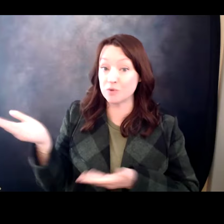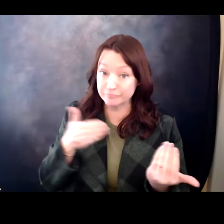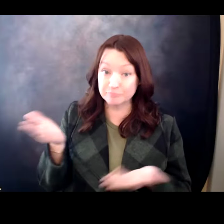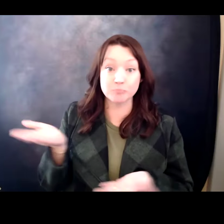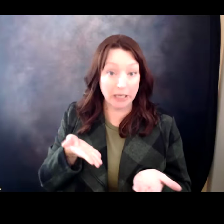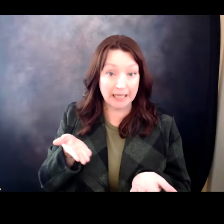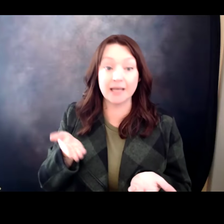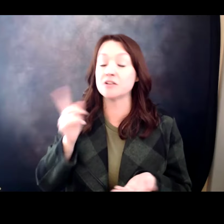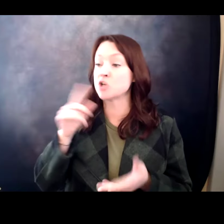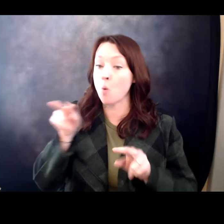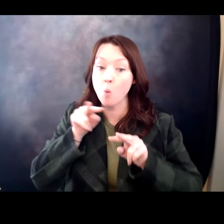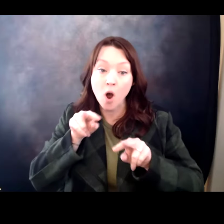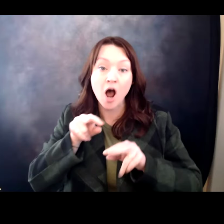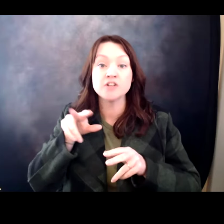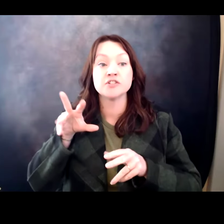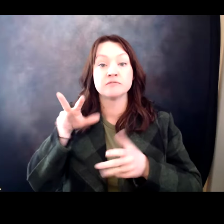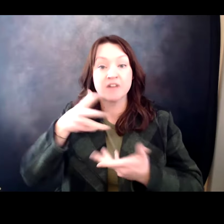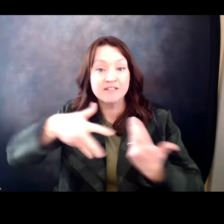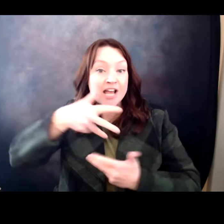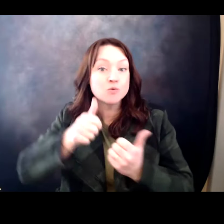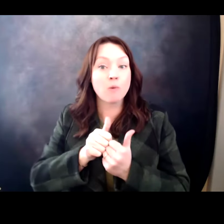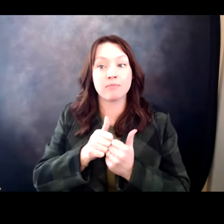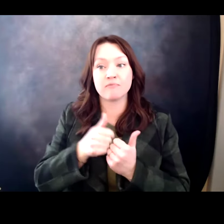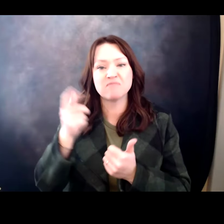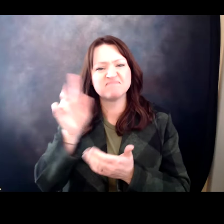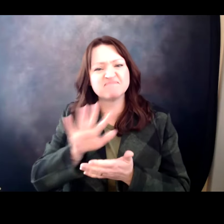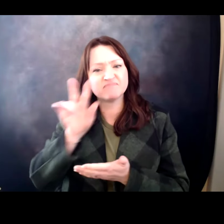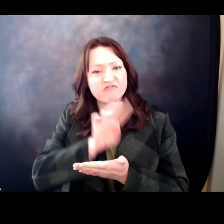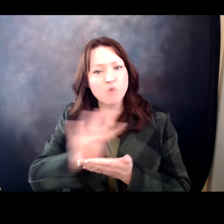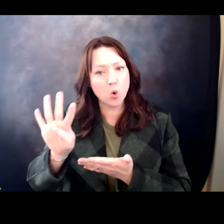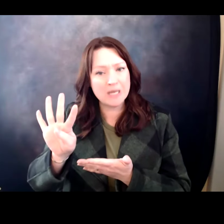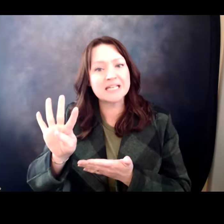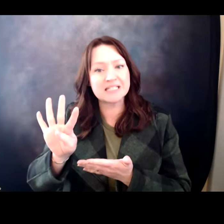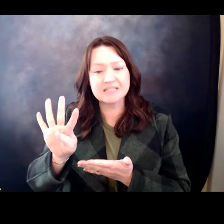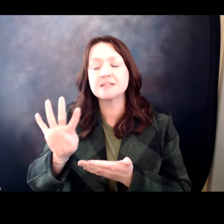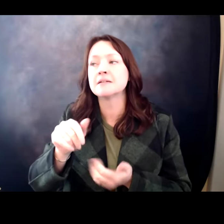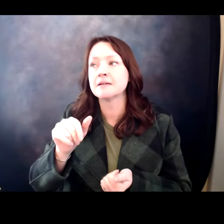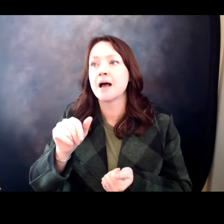engaged with them for about four weeks. And you know, uh she's very good about I think assessing and saying whether her